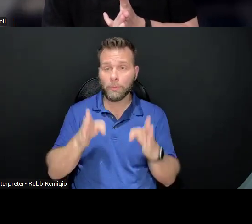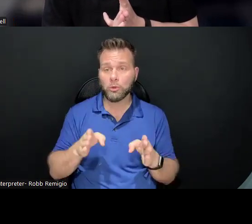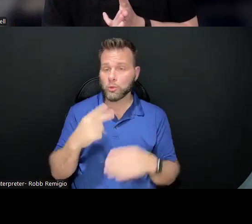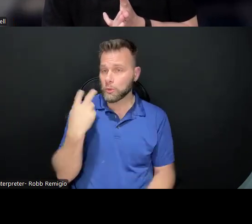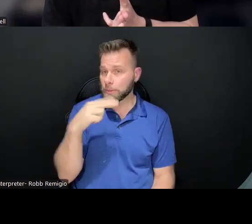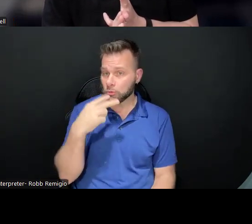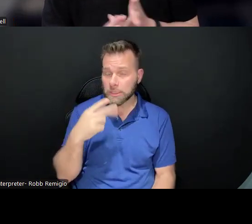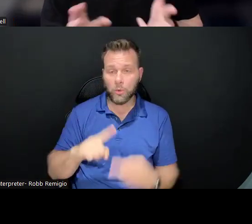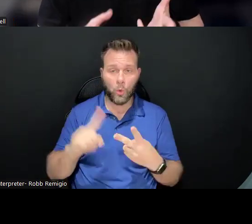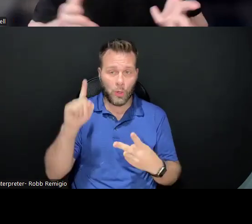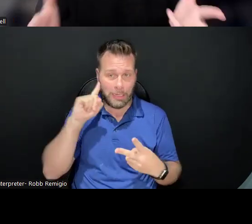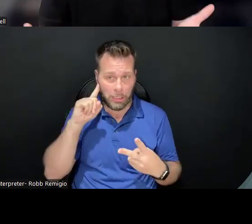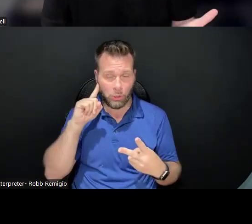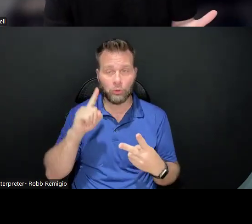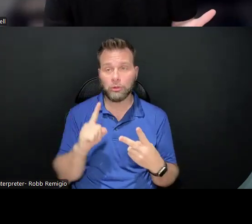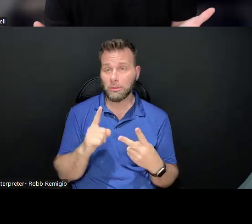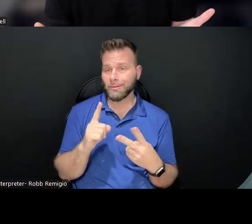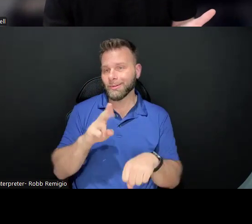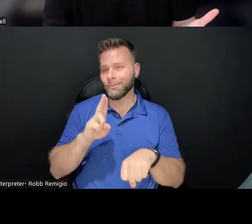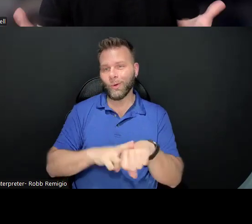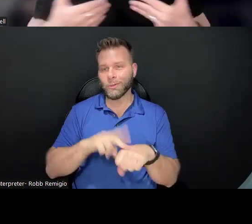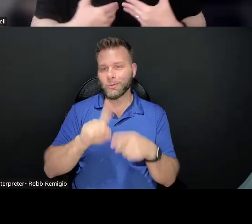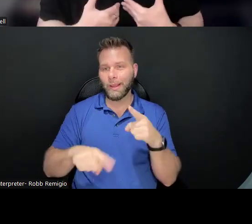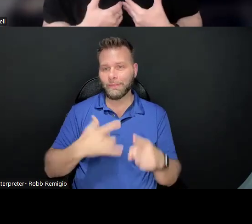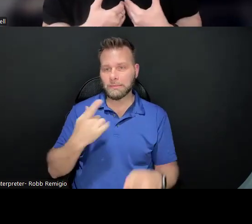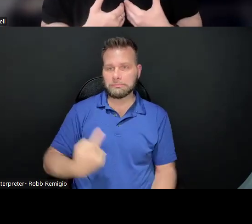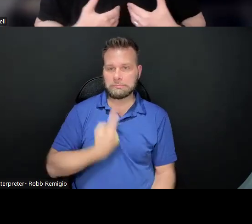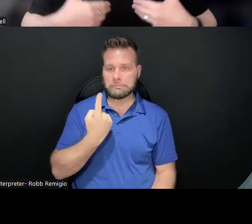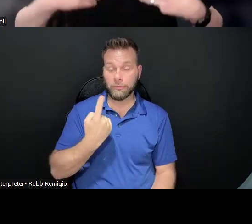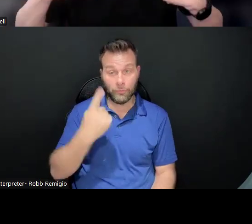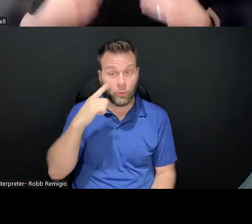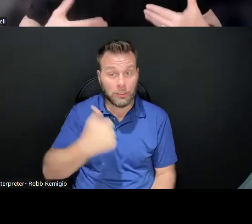for somebody to speechread you Of course, you cannot take that personally.